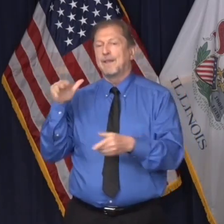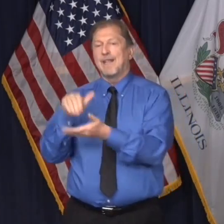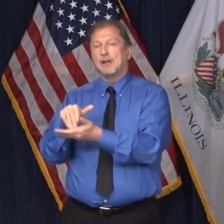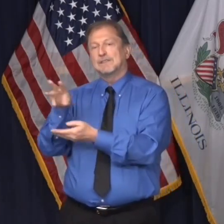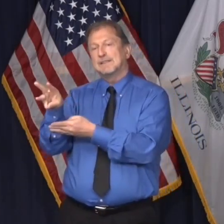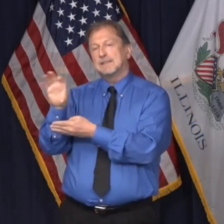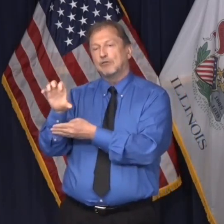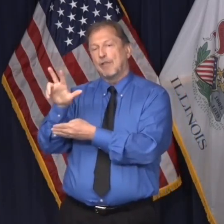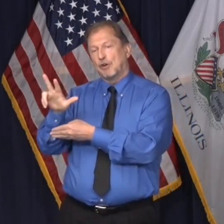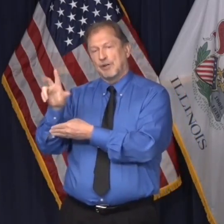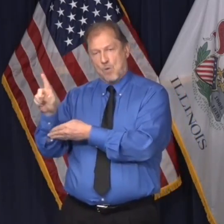ON APRIL 19, 40% OF 3,134 ICU BEDS.